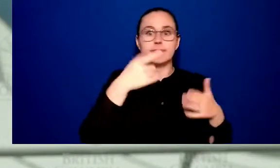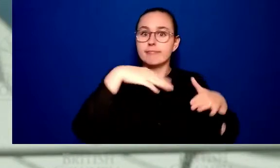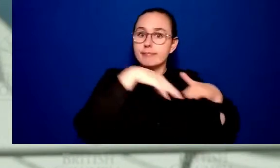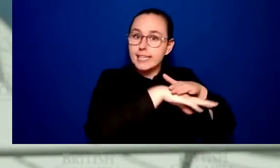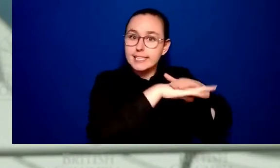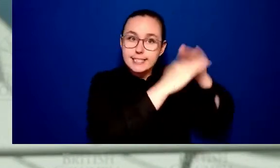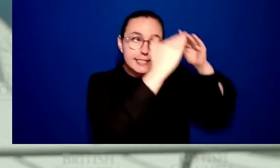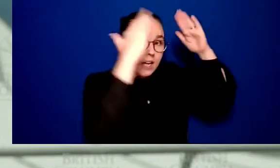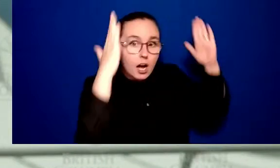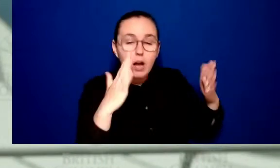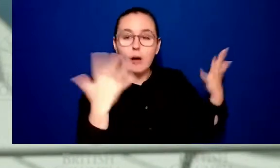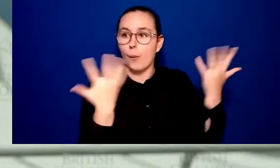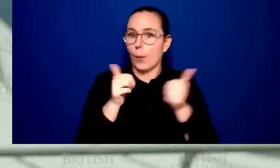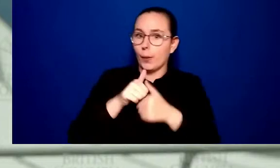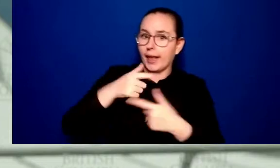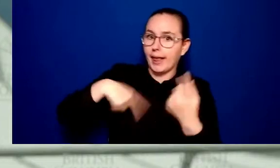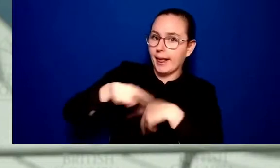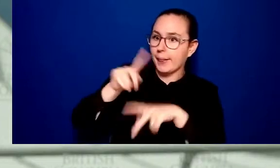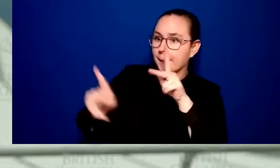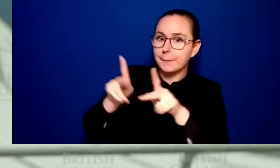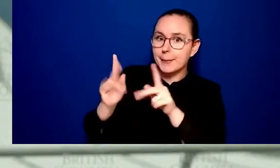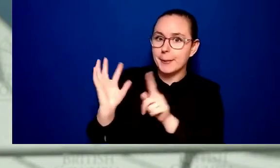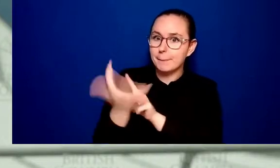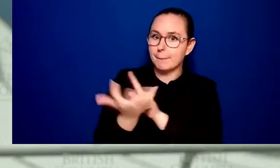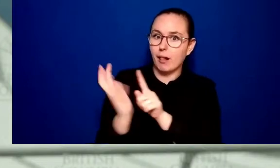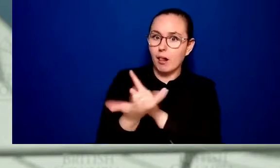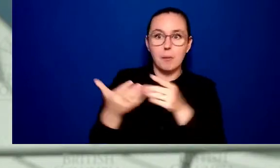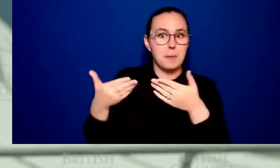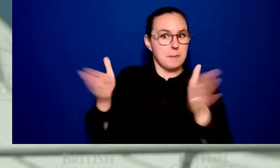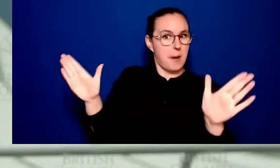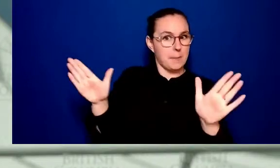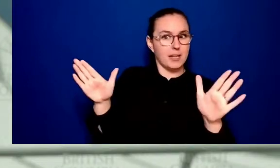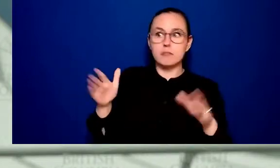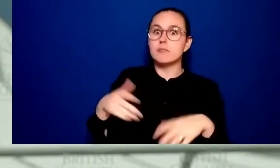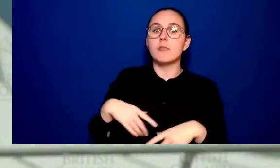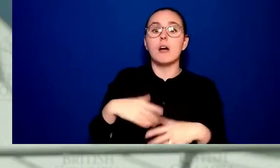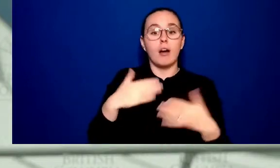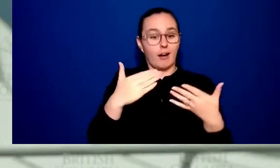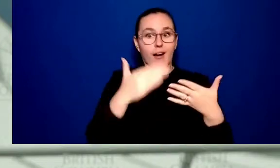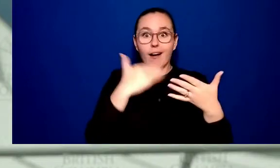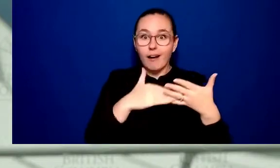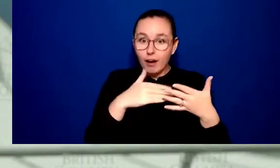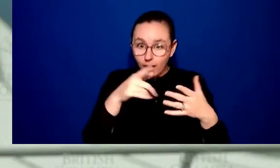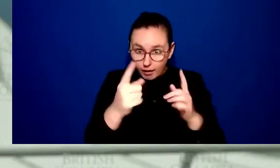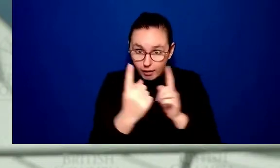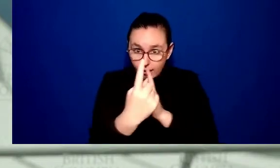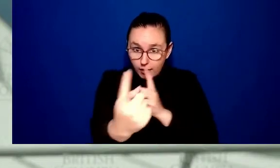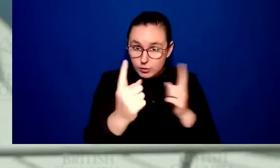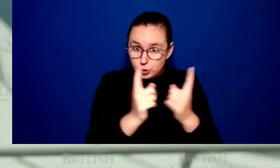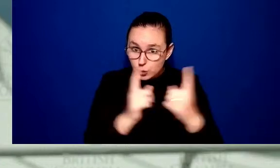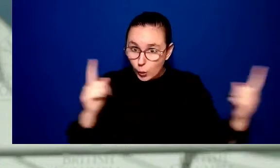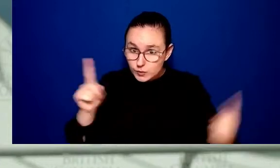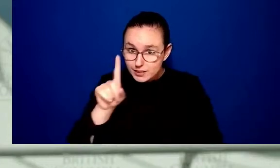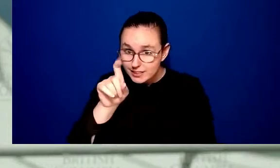from others and also. Getting vaccinated. It is not too late